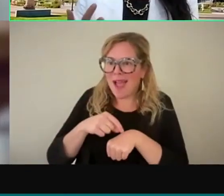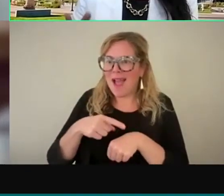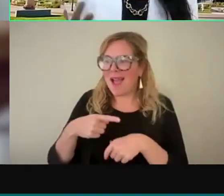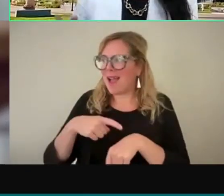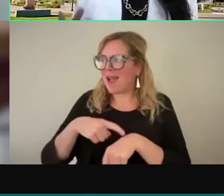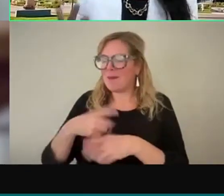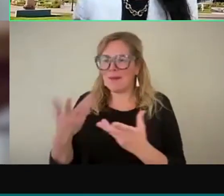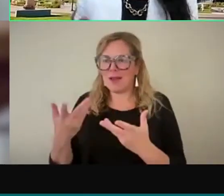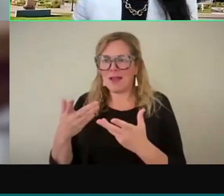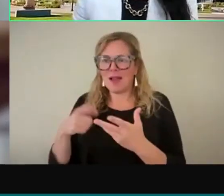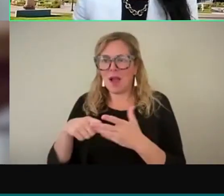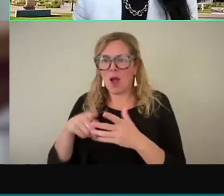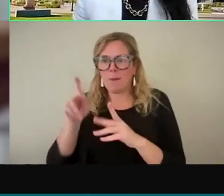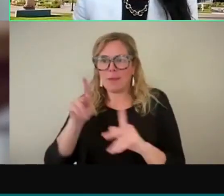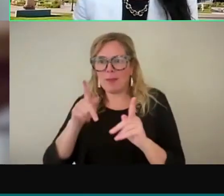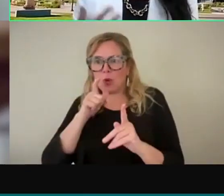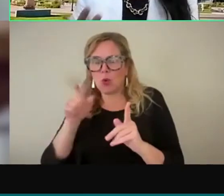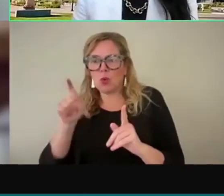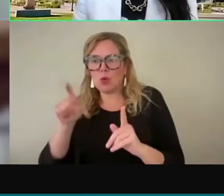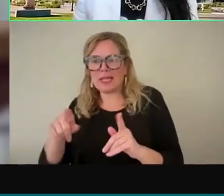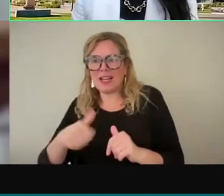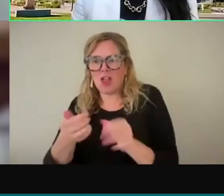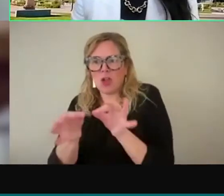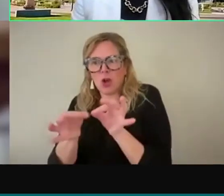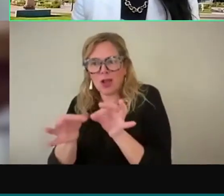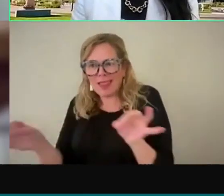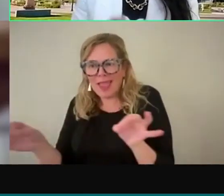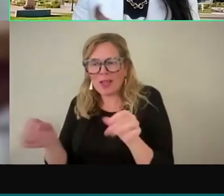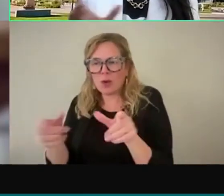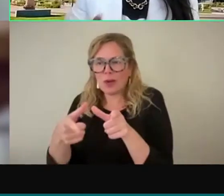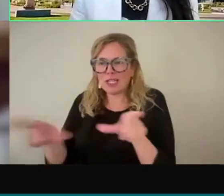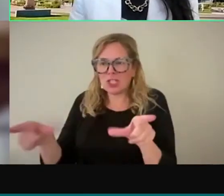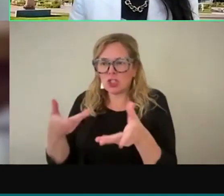All of that requires extra time and we need the policies changed so to provide that.